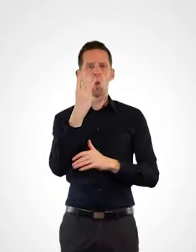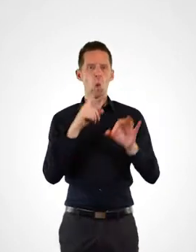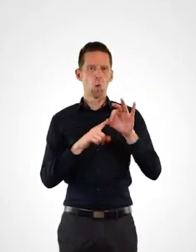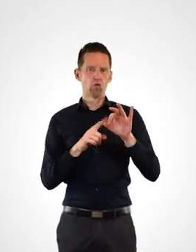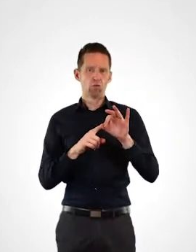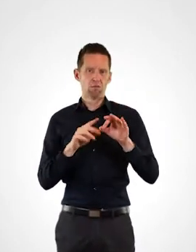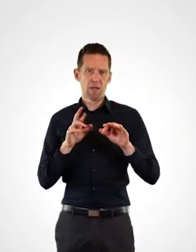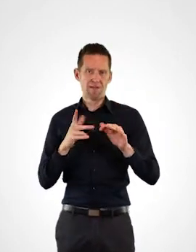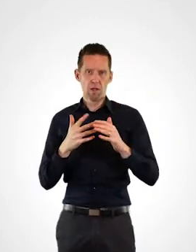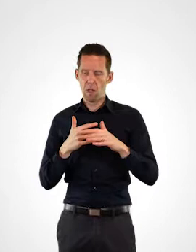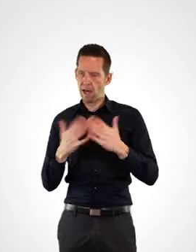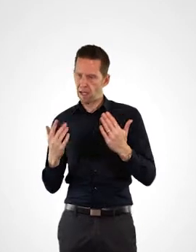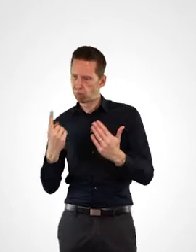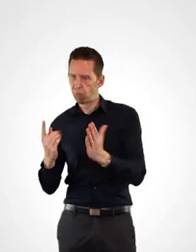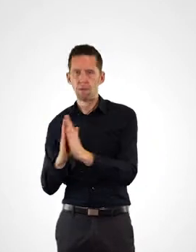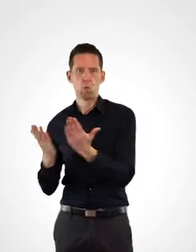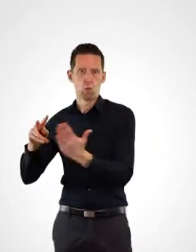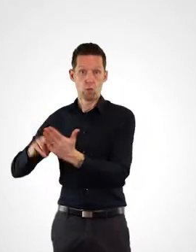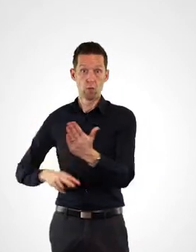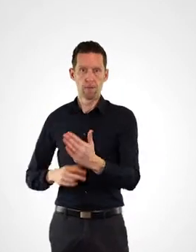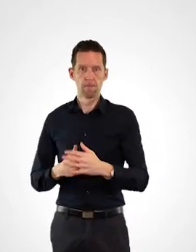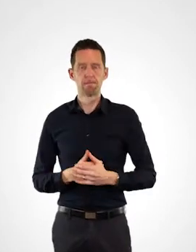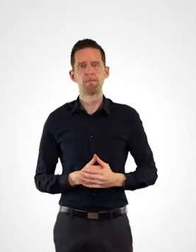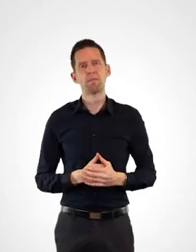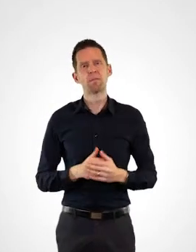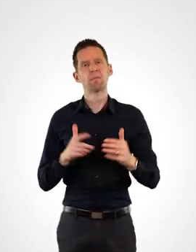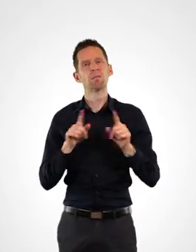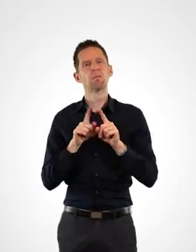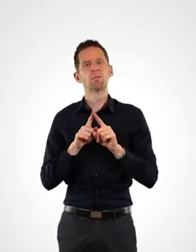only three questions for any single book reading.